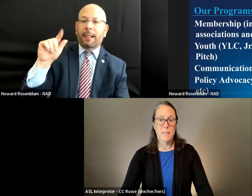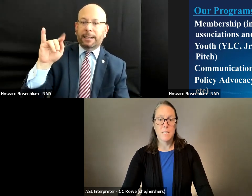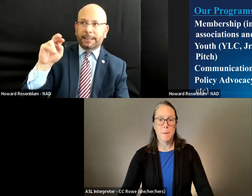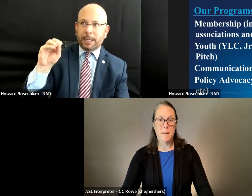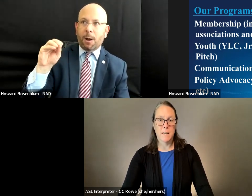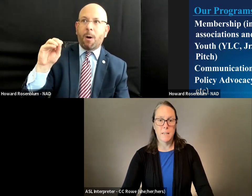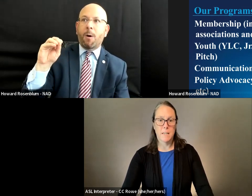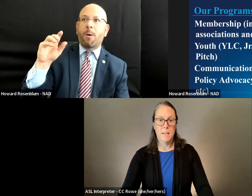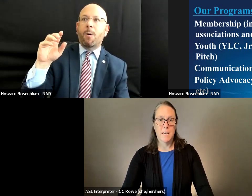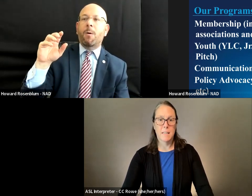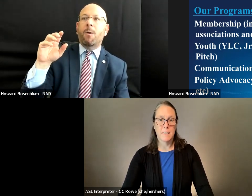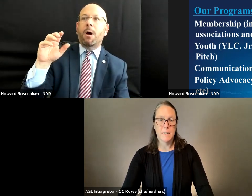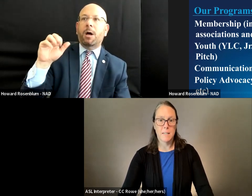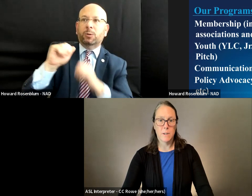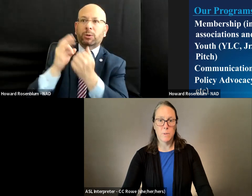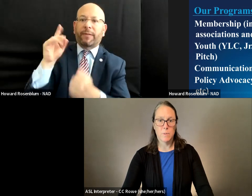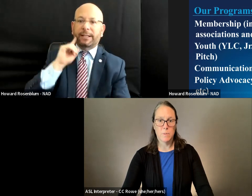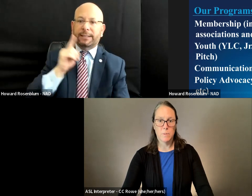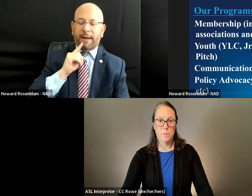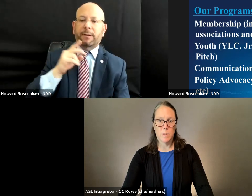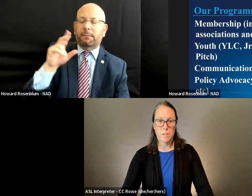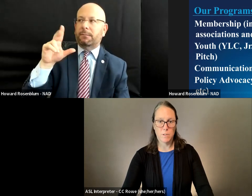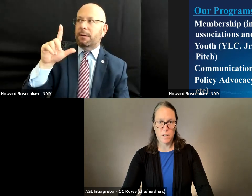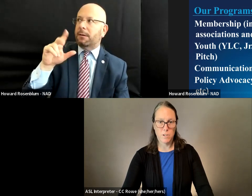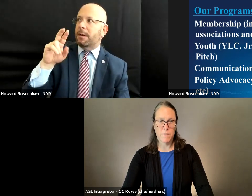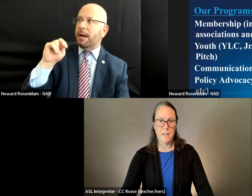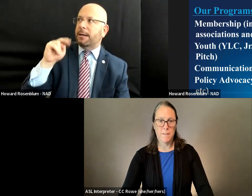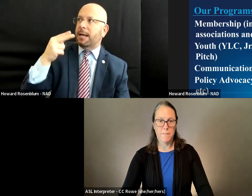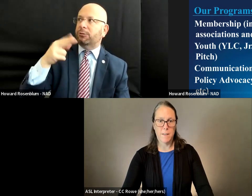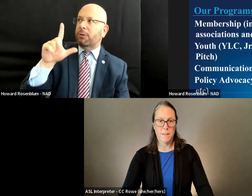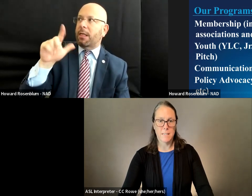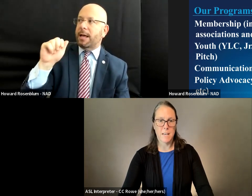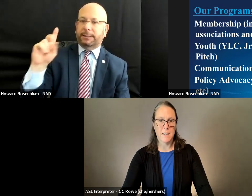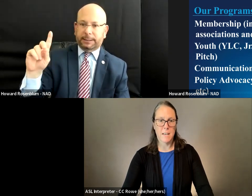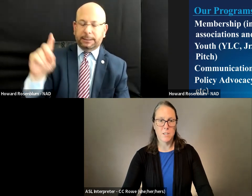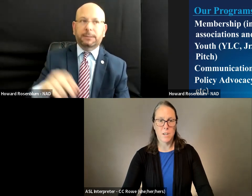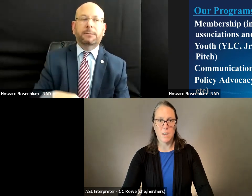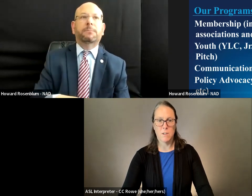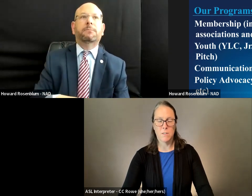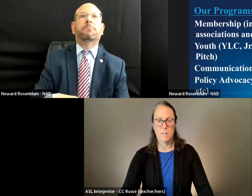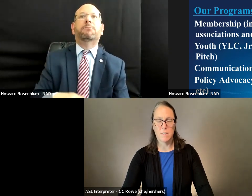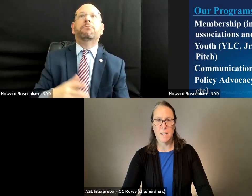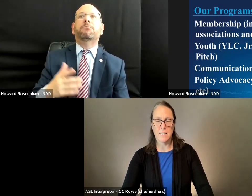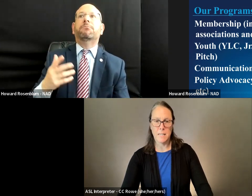affiliates, for example, the National Black Deaf Advocates, the National